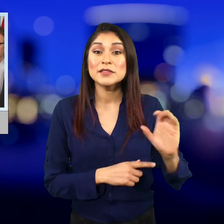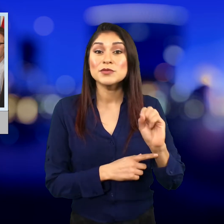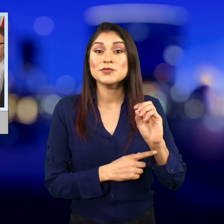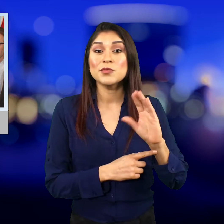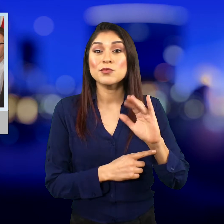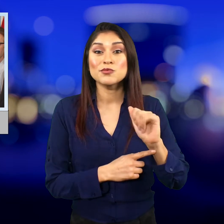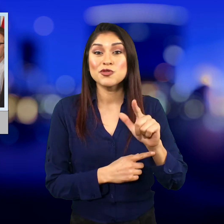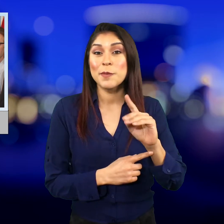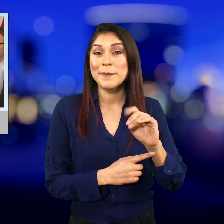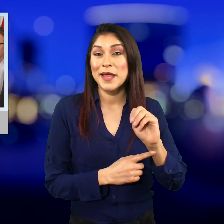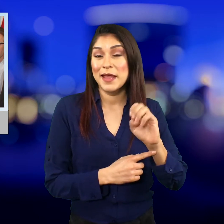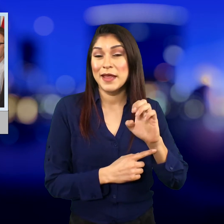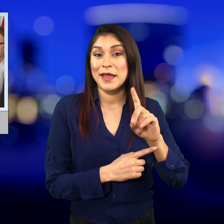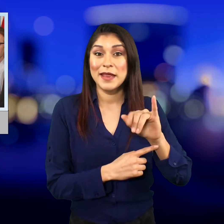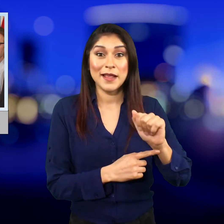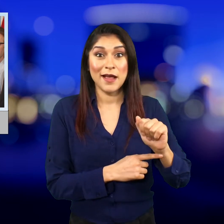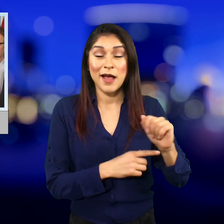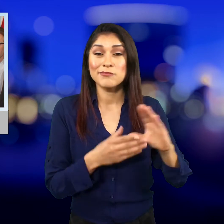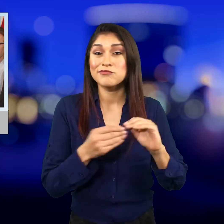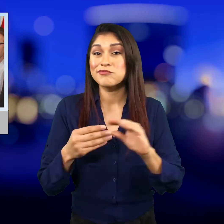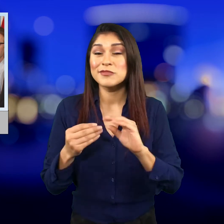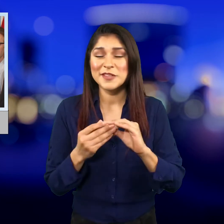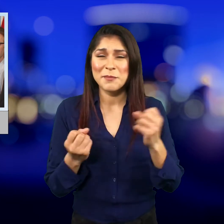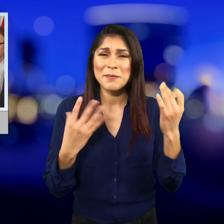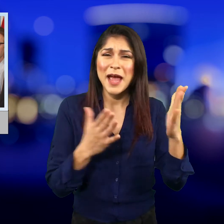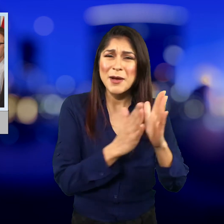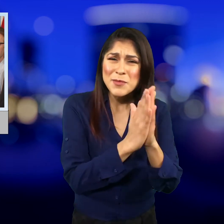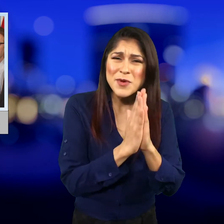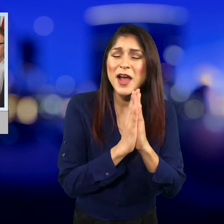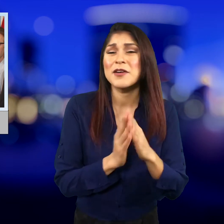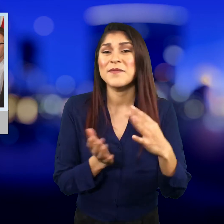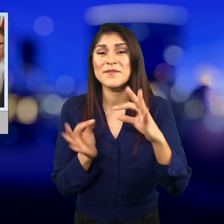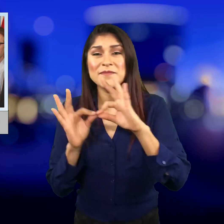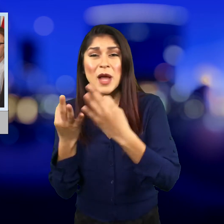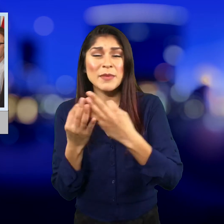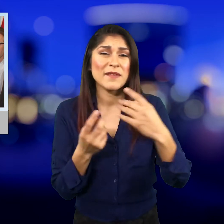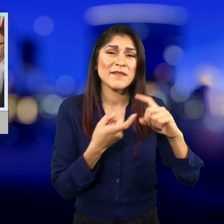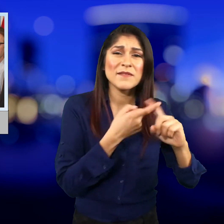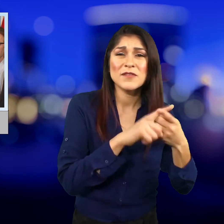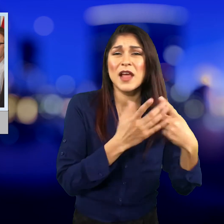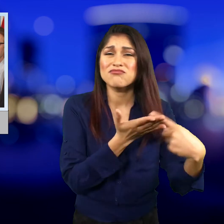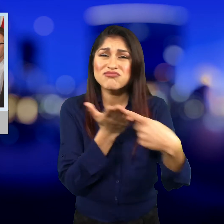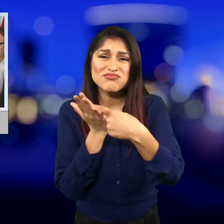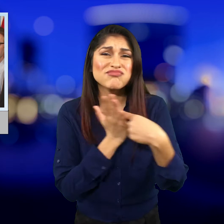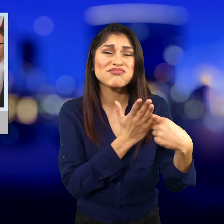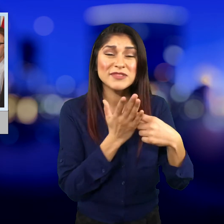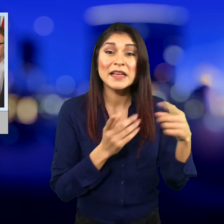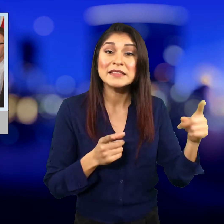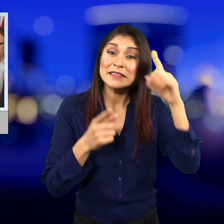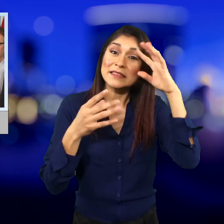The 83-year-old said in a social media message "after much prayer and discussion with family and friends,